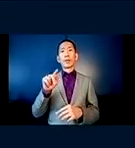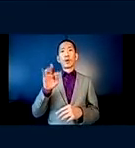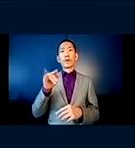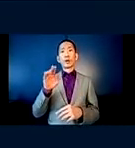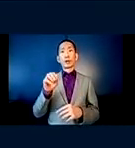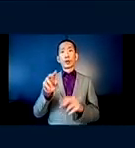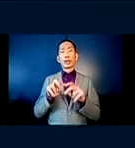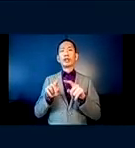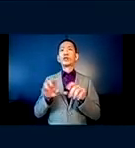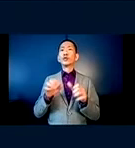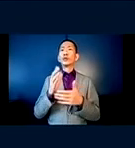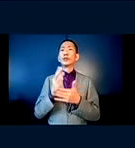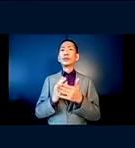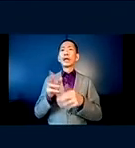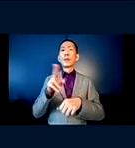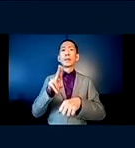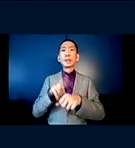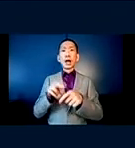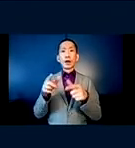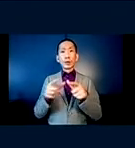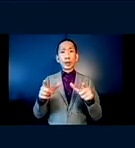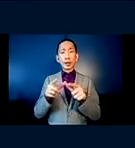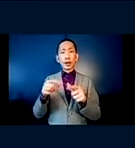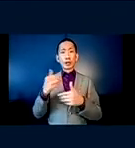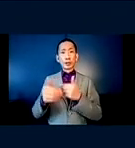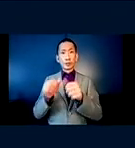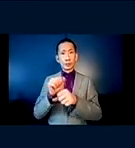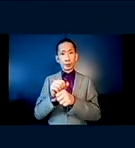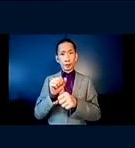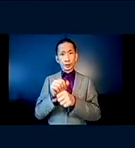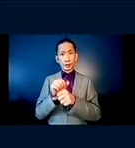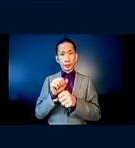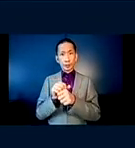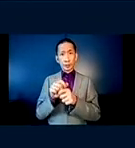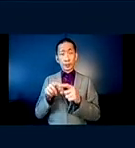COLLEAGUES IN OFFICE OF PORTFOLIO ANALYSIS TO DO NATURAL LANGUAGE PROCESSING FOR WORK US